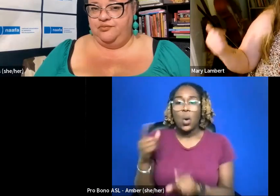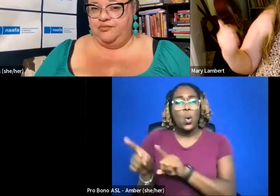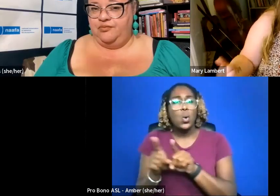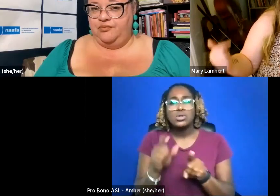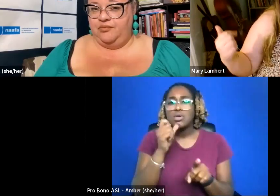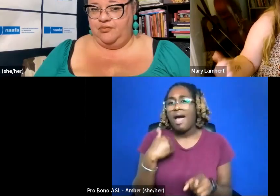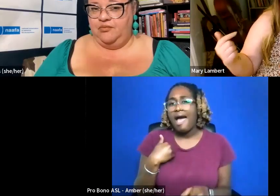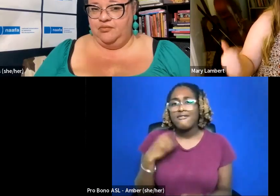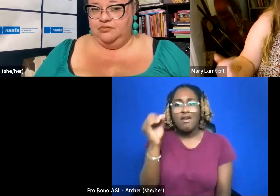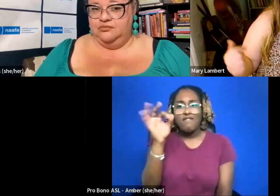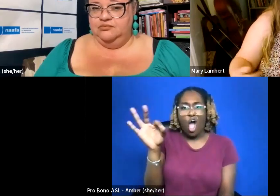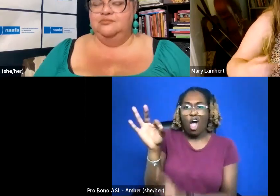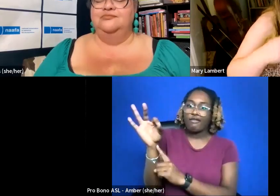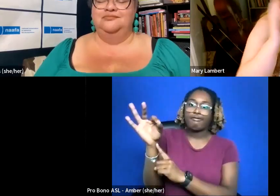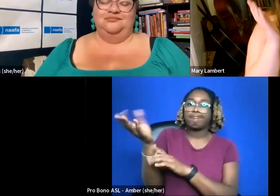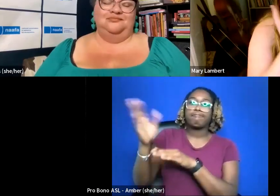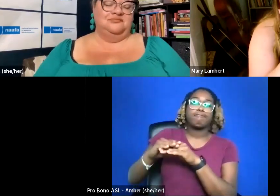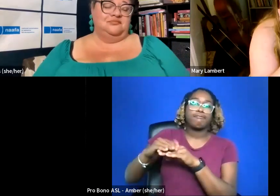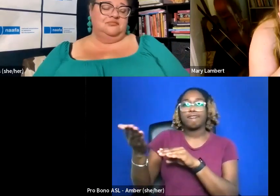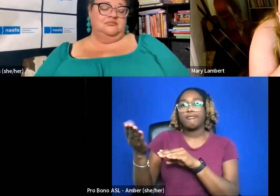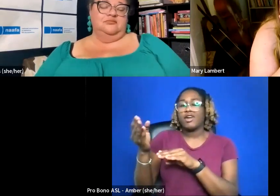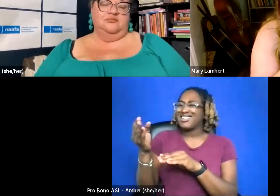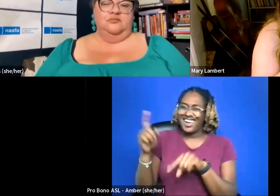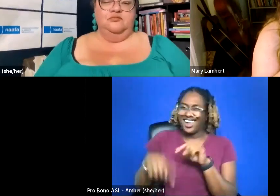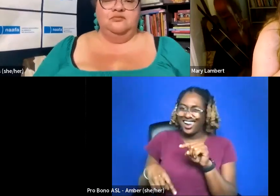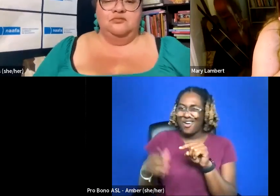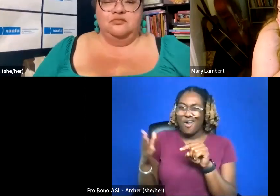for my vulnerability, you know, I don't know how to not share everything.